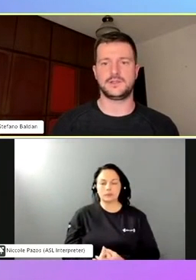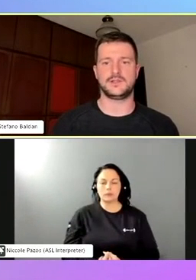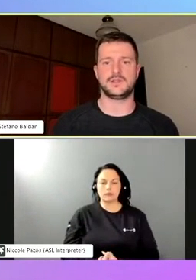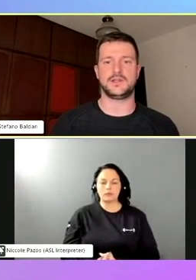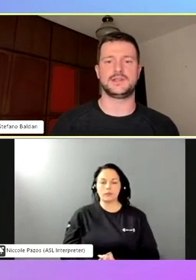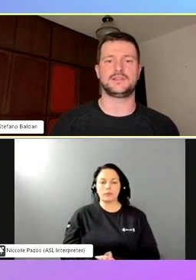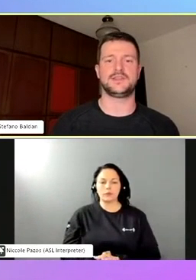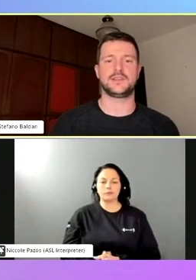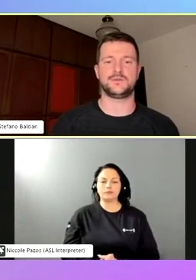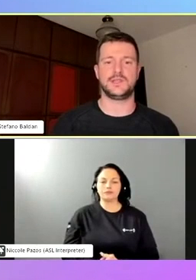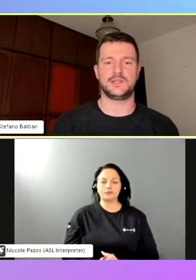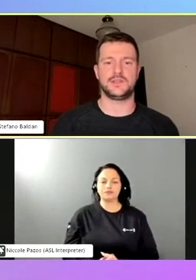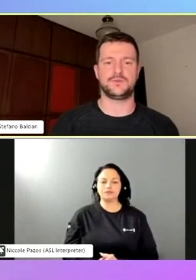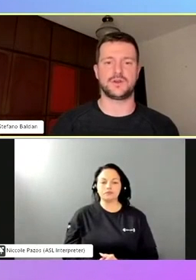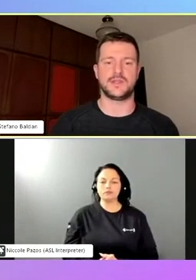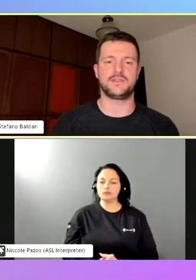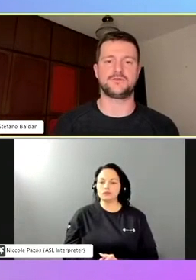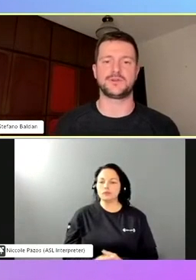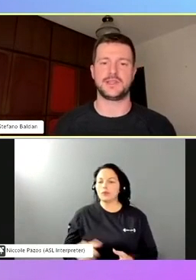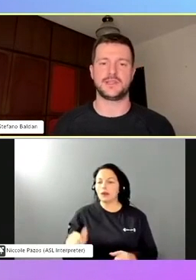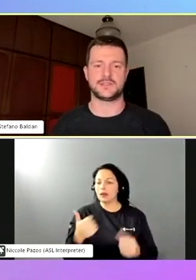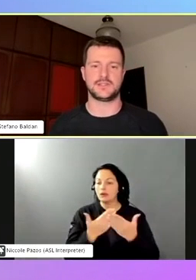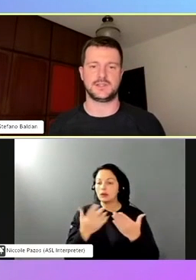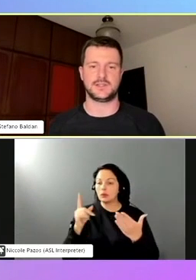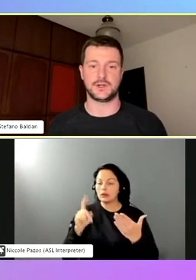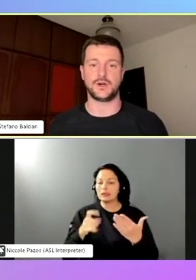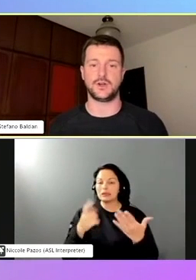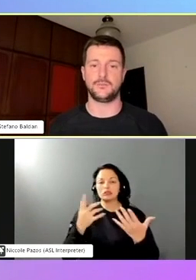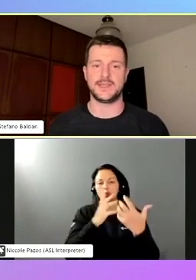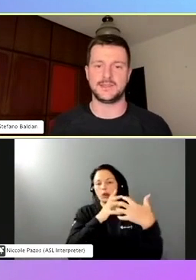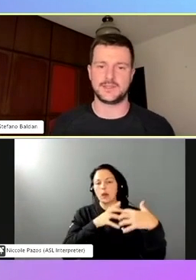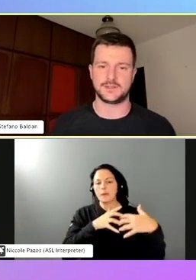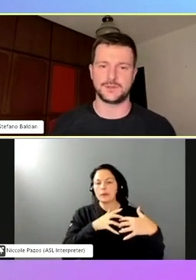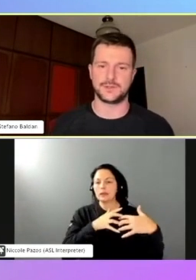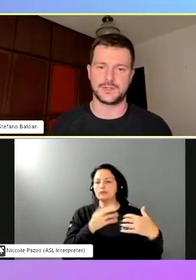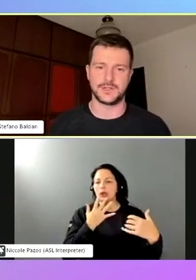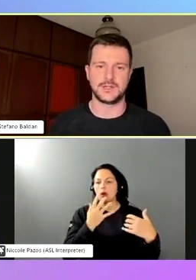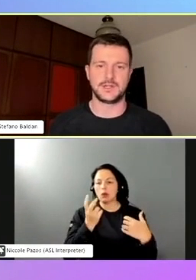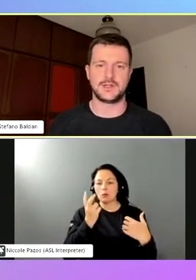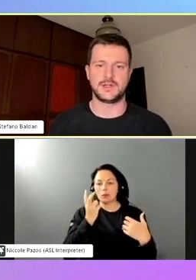we want to reach the closest object in a specific direction. We want to reach the closest object to the left or right